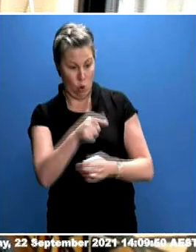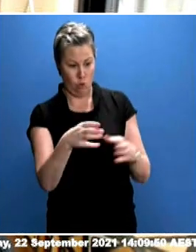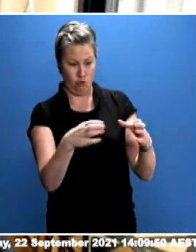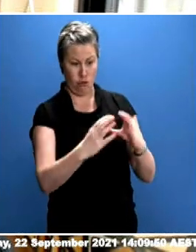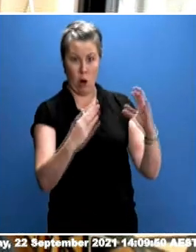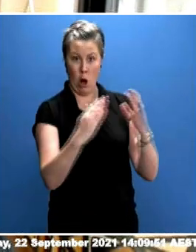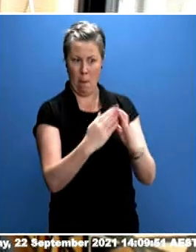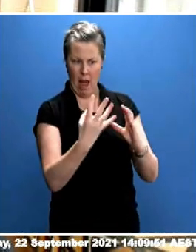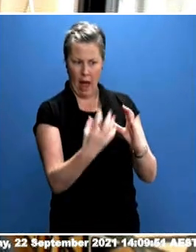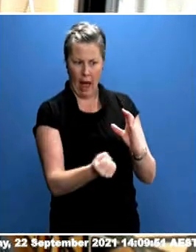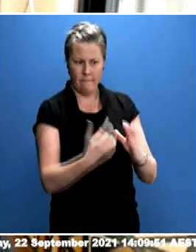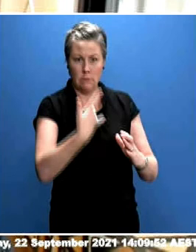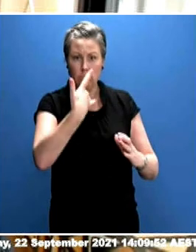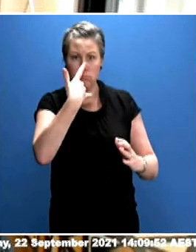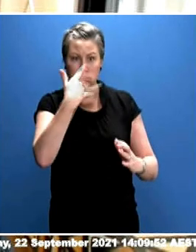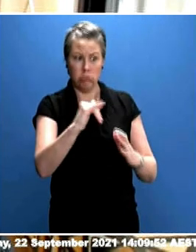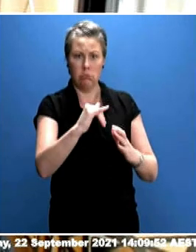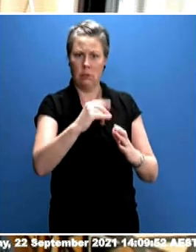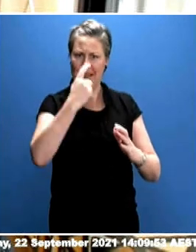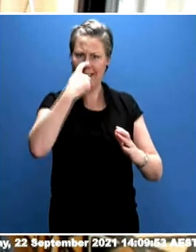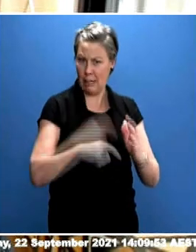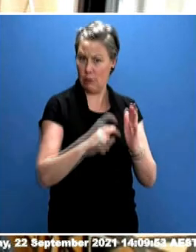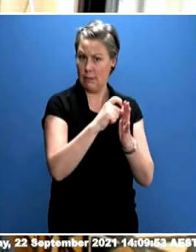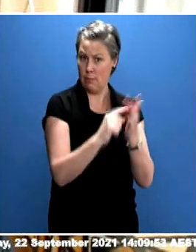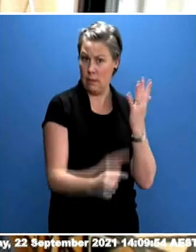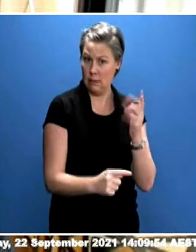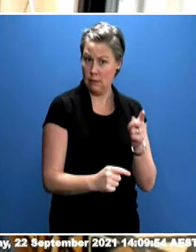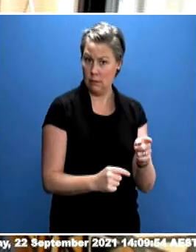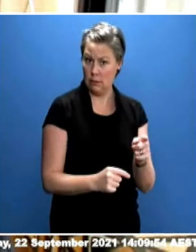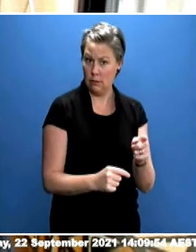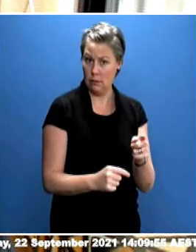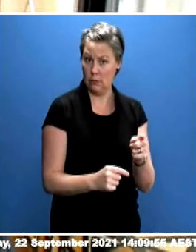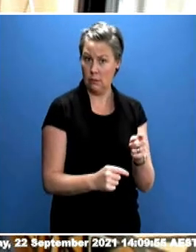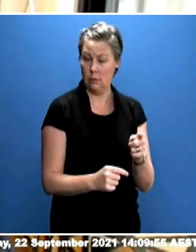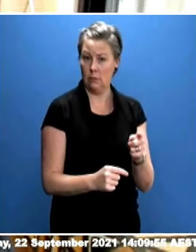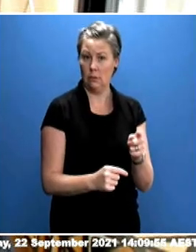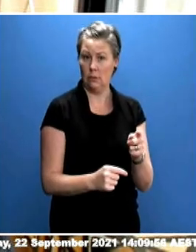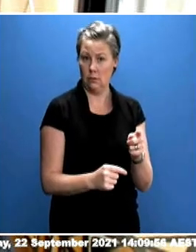relationship to community residential units which are disability group homes.